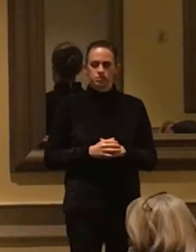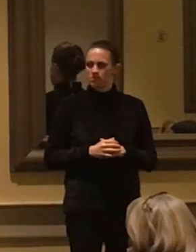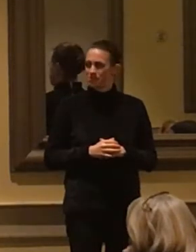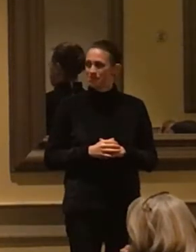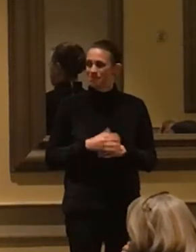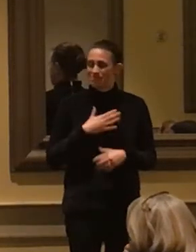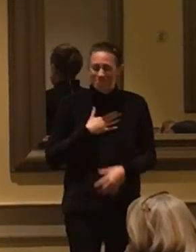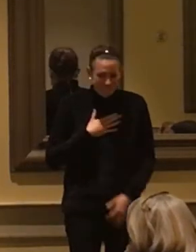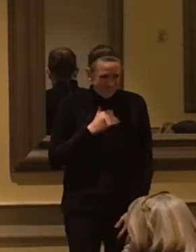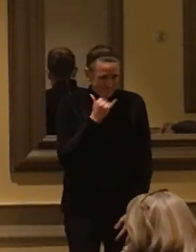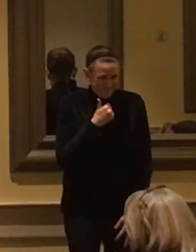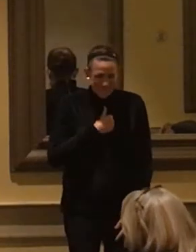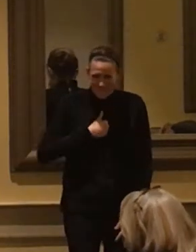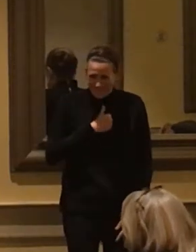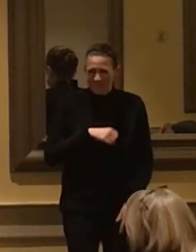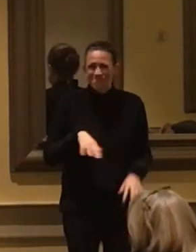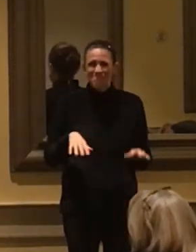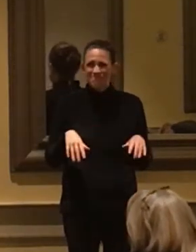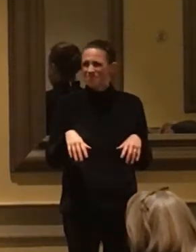I make ...where the hearing and hard of hearing constantly meet.